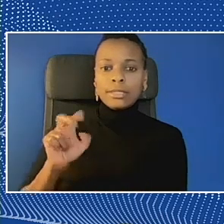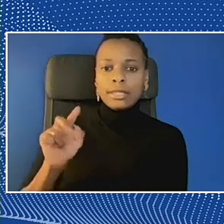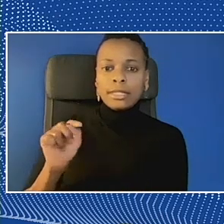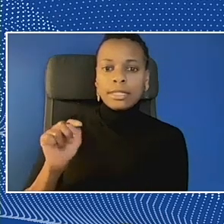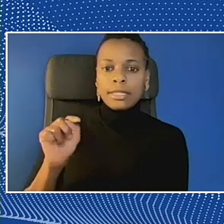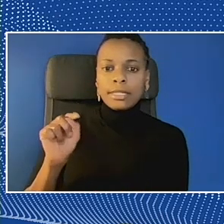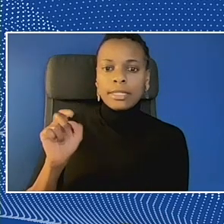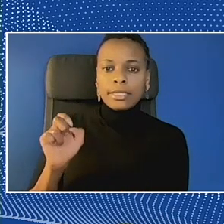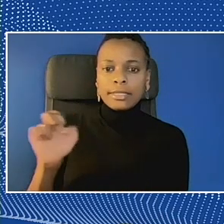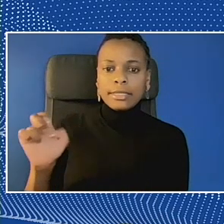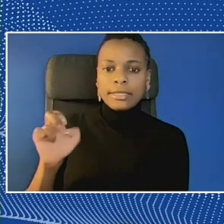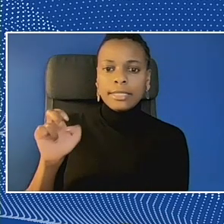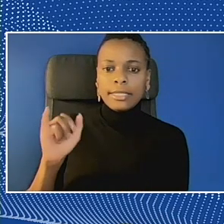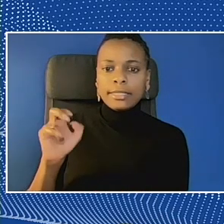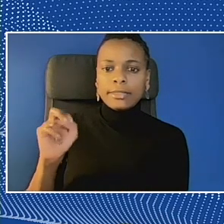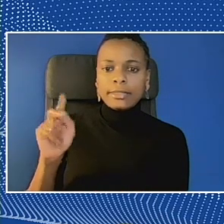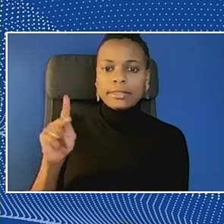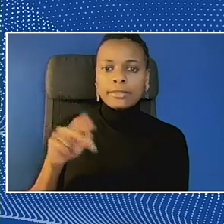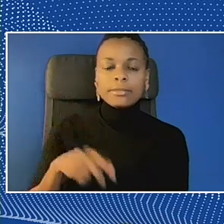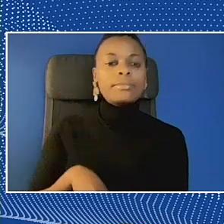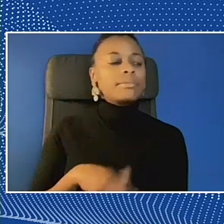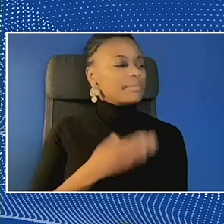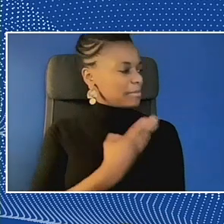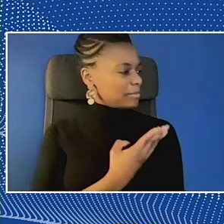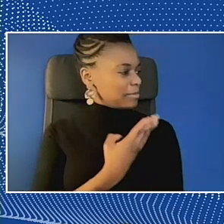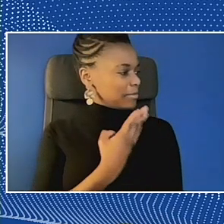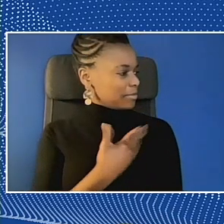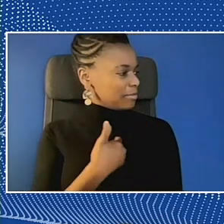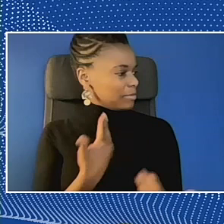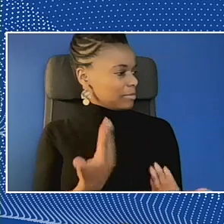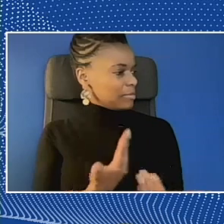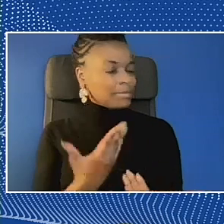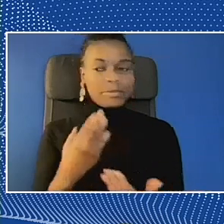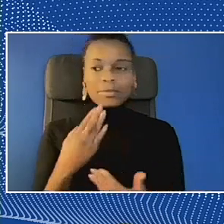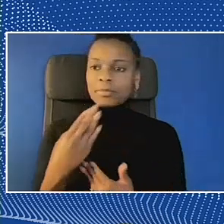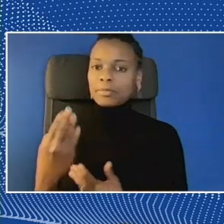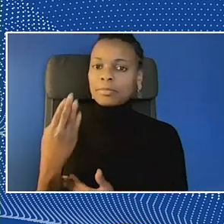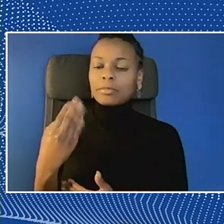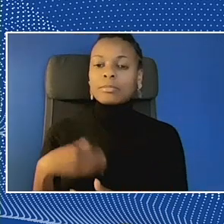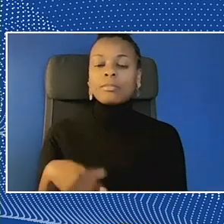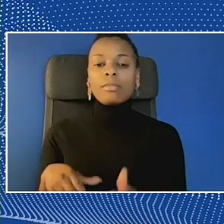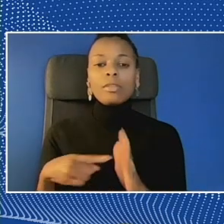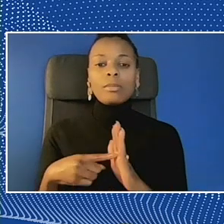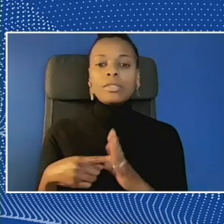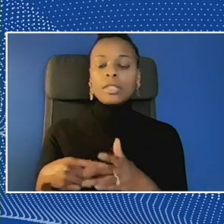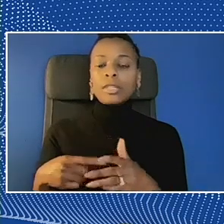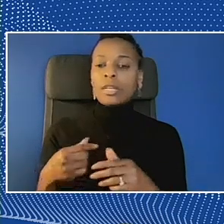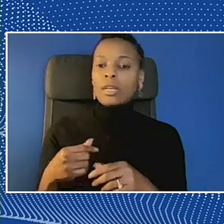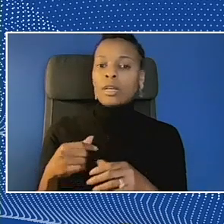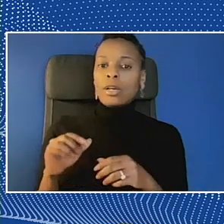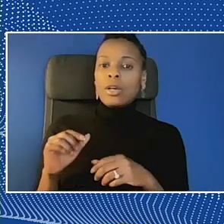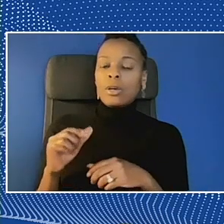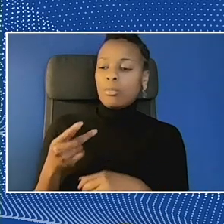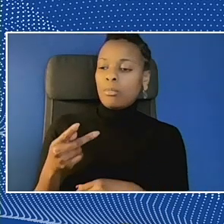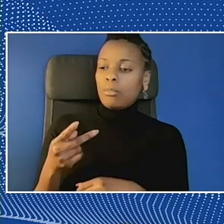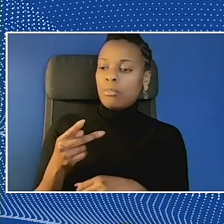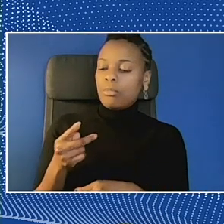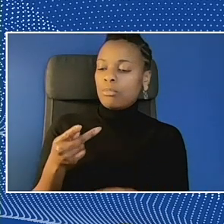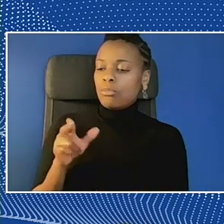Morning. Representing proprietary institutions, we are joined by Kathleen Dwyer. Good morning. Good morning, Kathleen. And her alternate